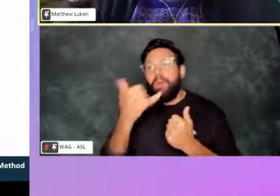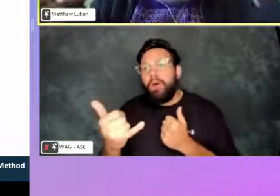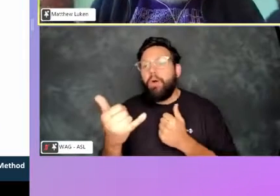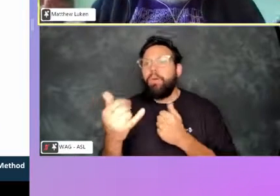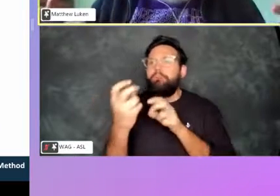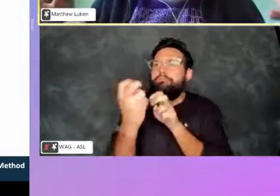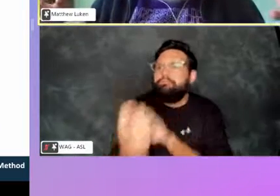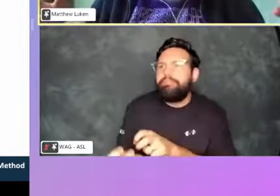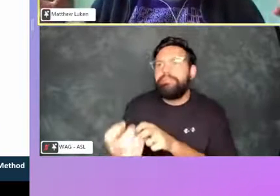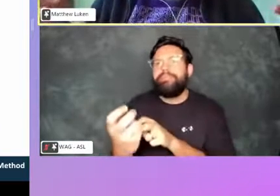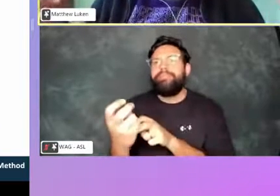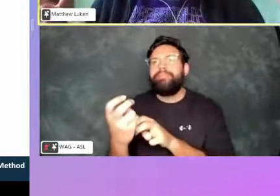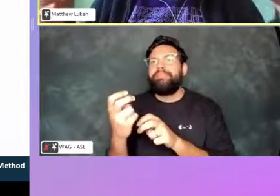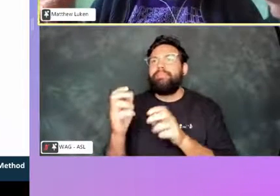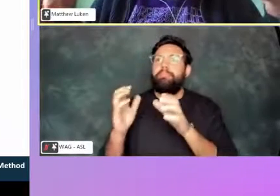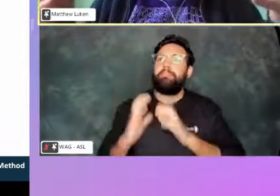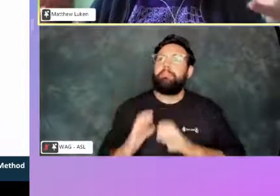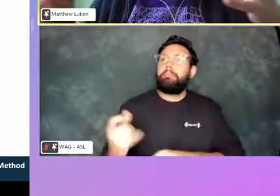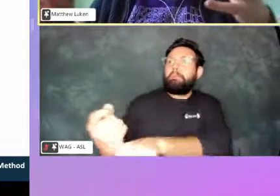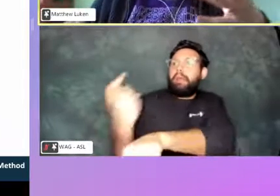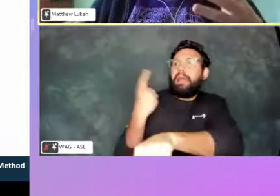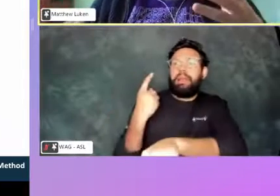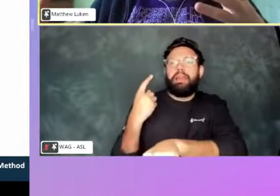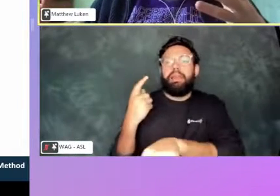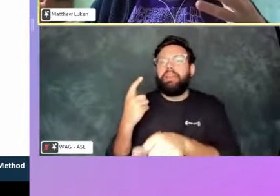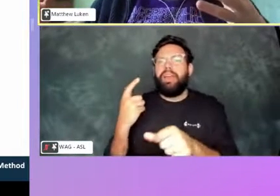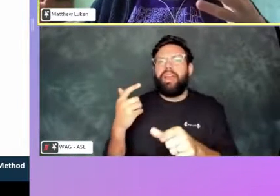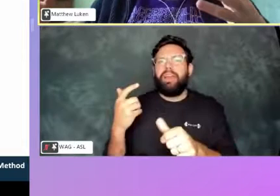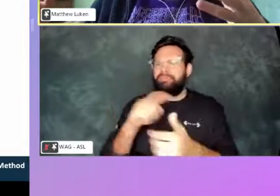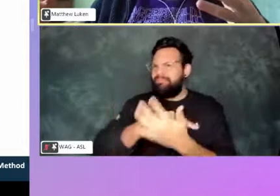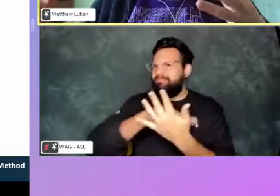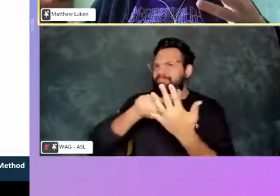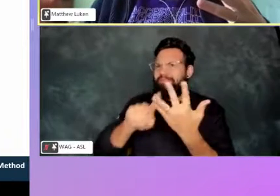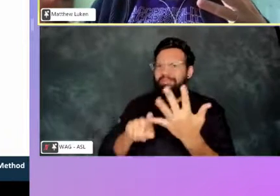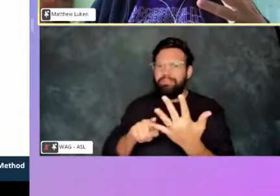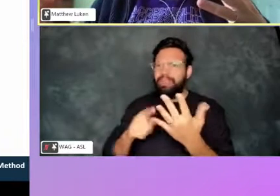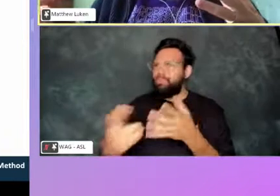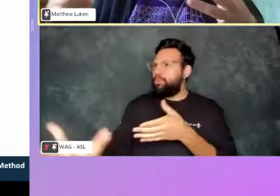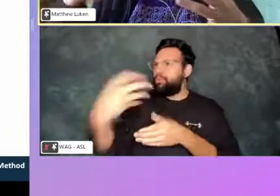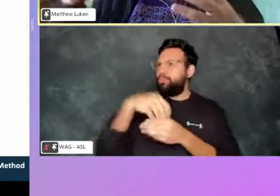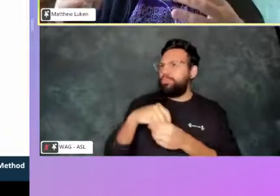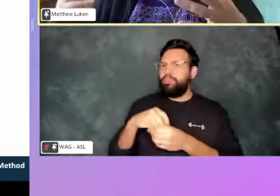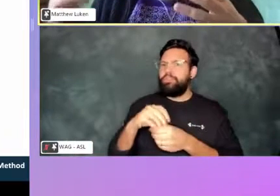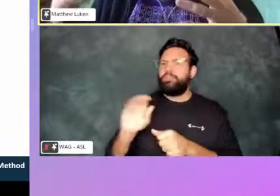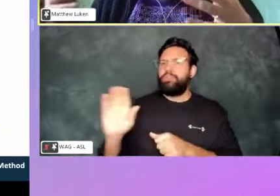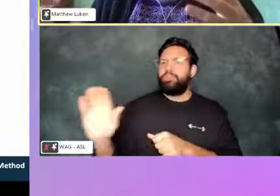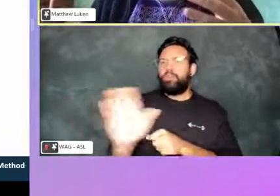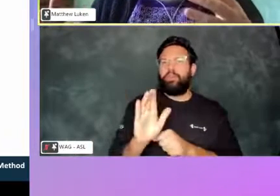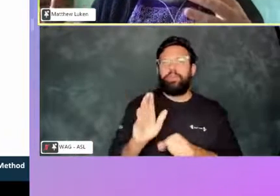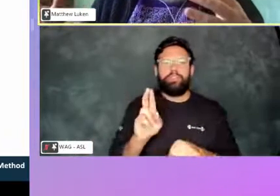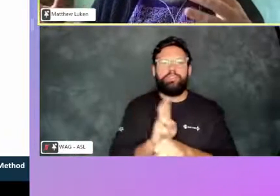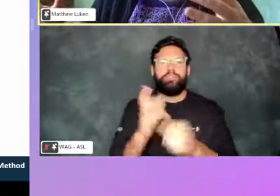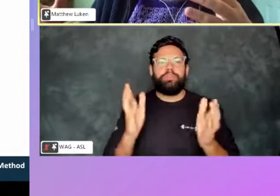collective experience. Email, phone support, in person support, marketing, consumer complaints, everything.